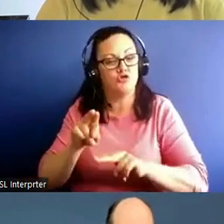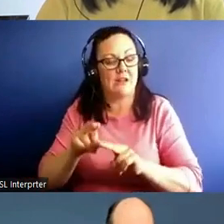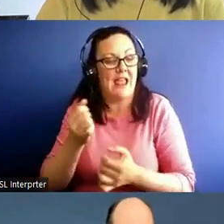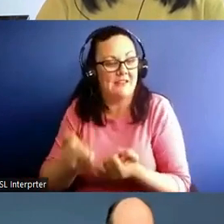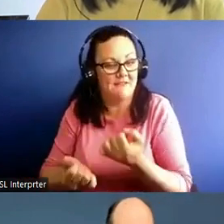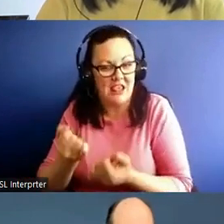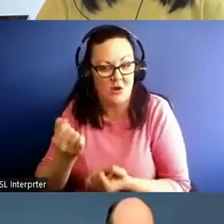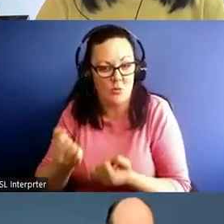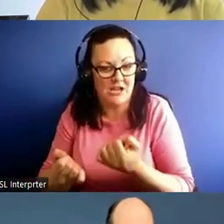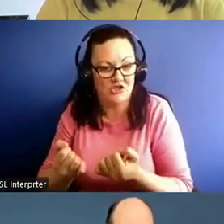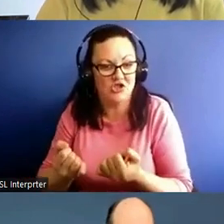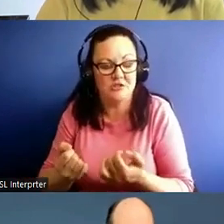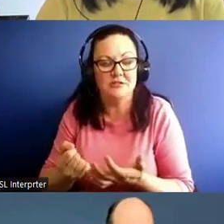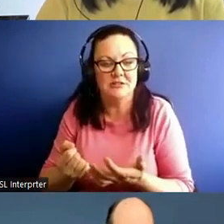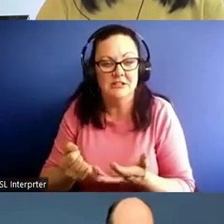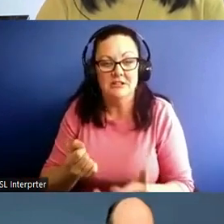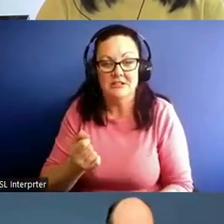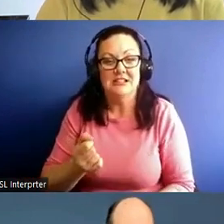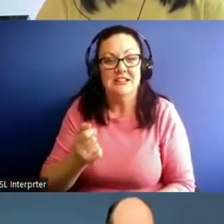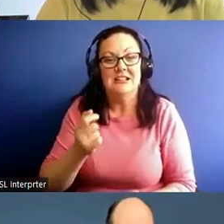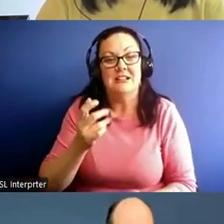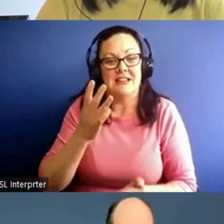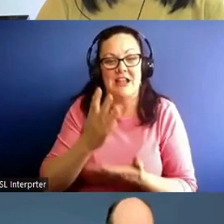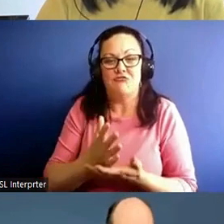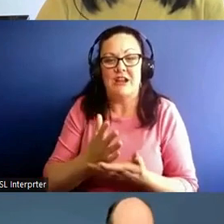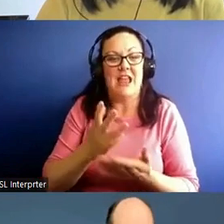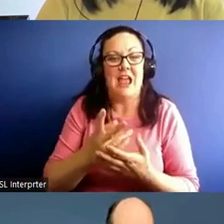You potentially end up having two sets of questions that will